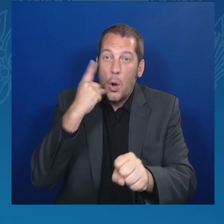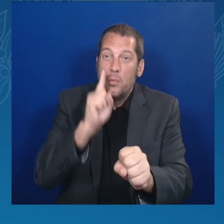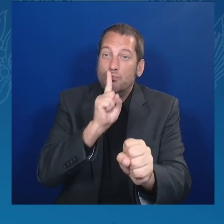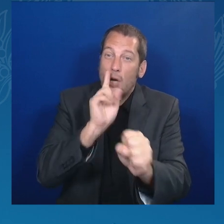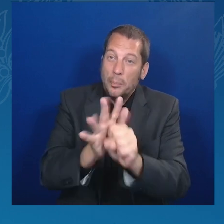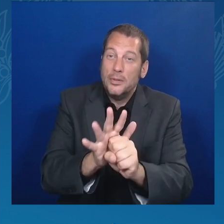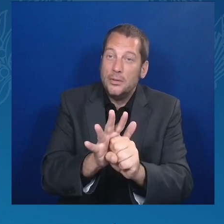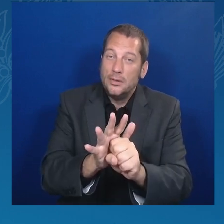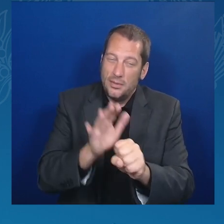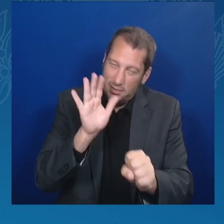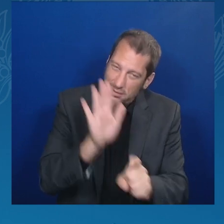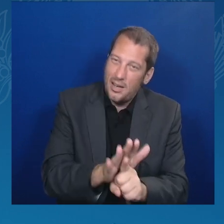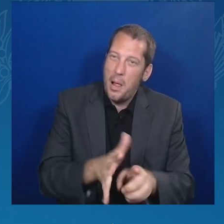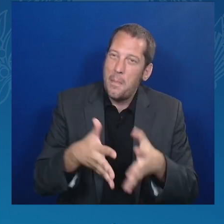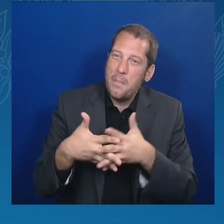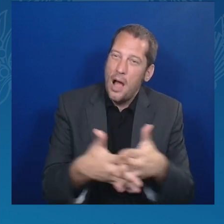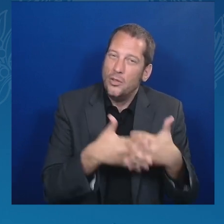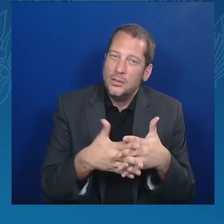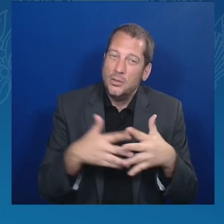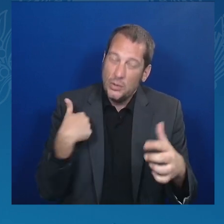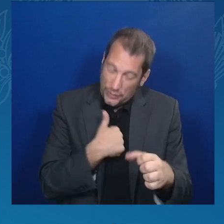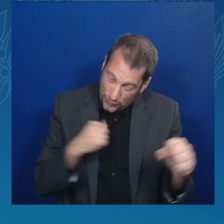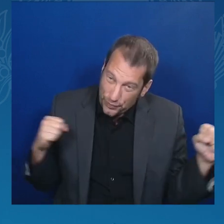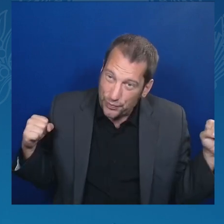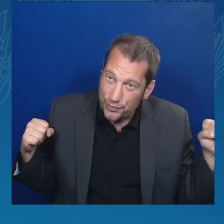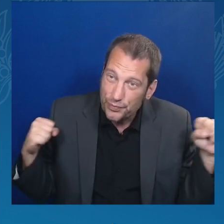Audience: We win! The Vice President: -- we win! God bless you. God bless America.